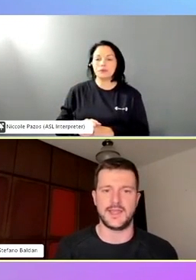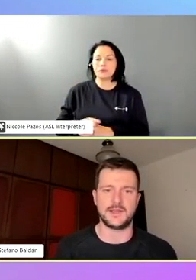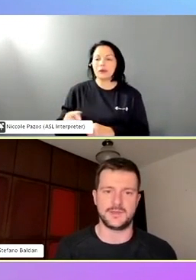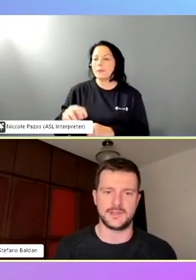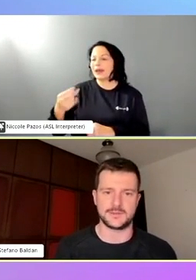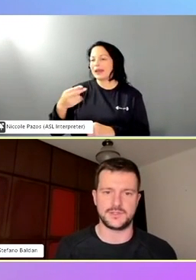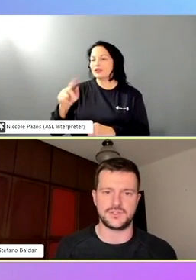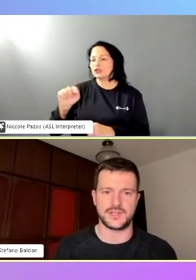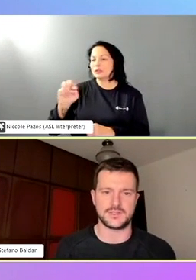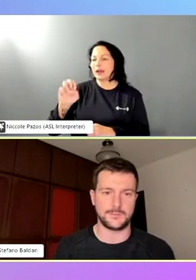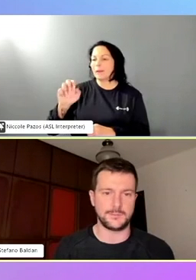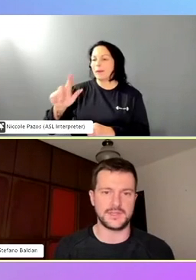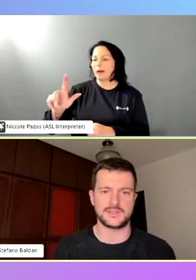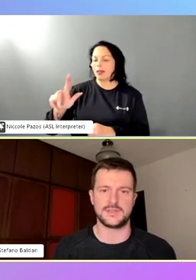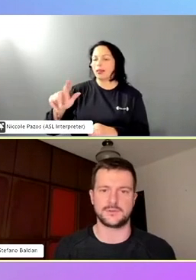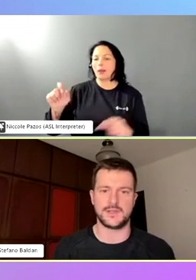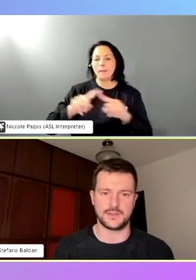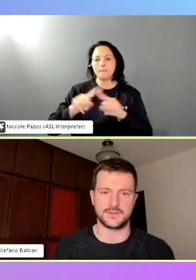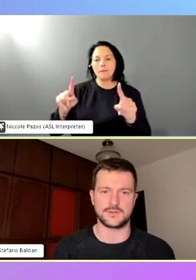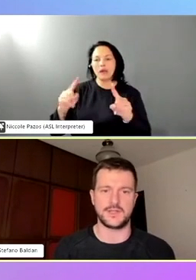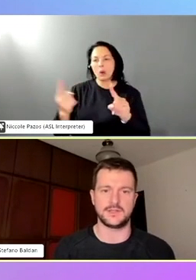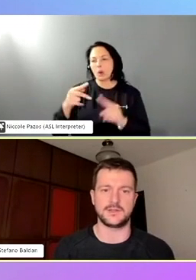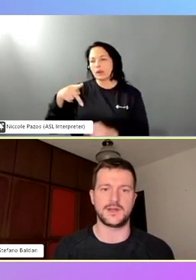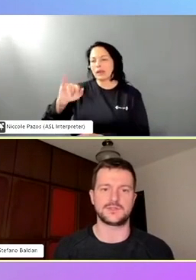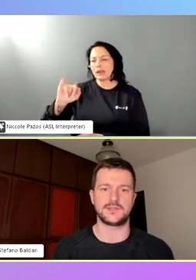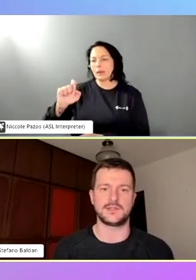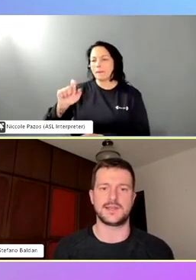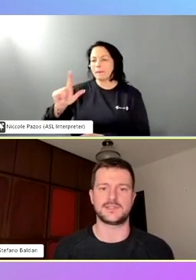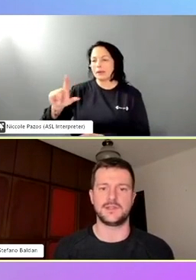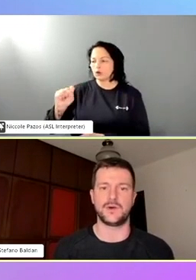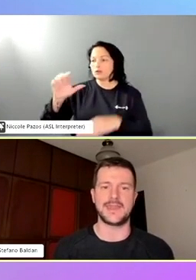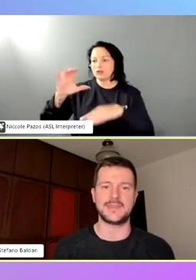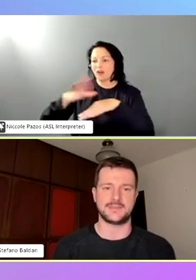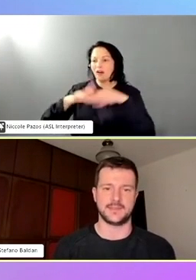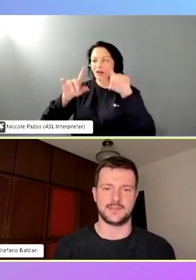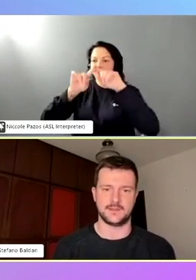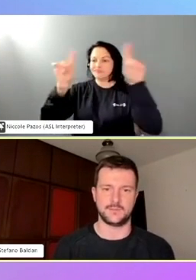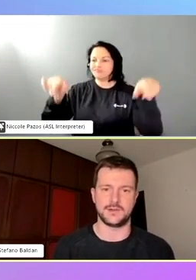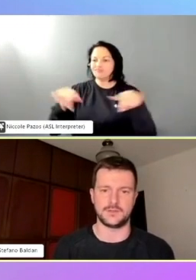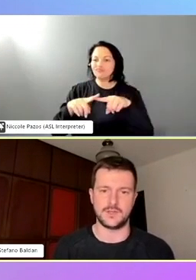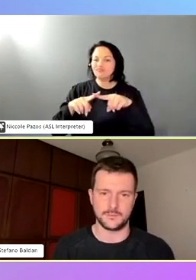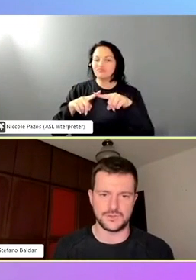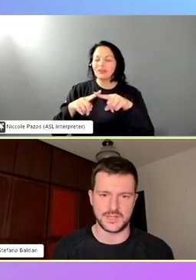available on the session page. If you require live captions, you may access those in the video player